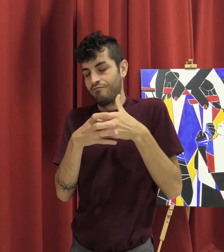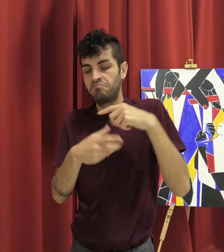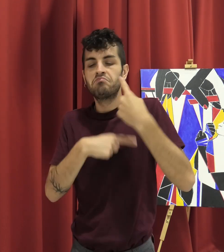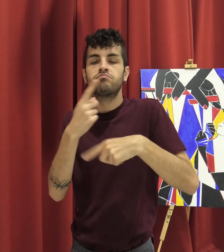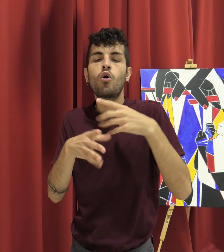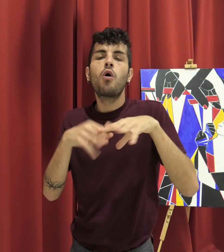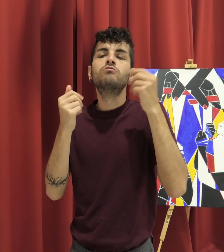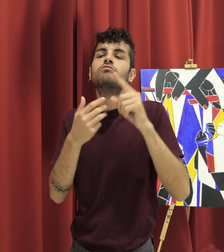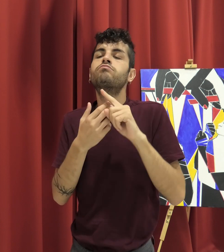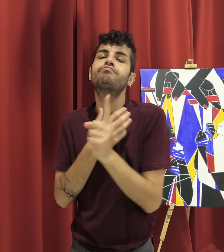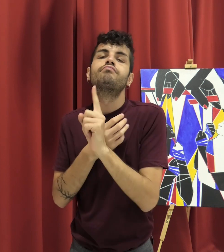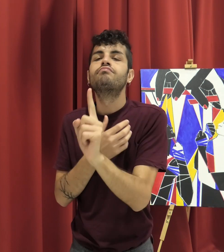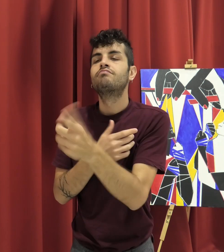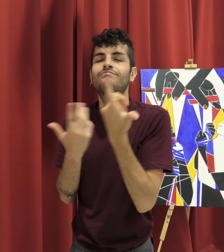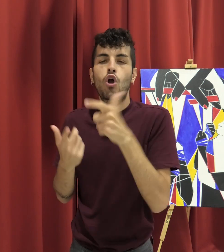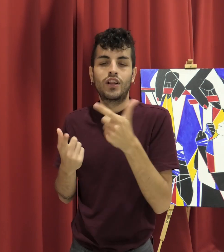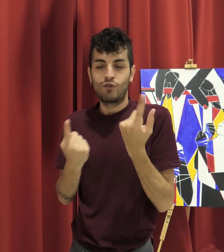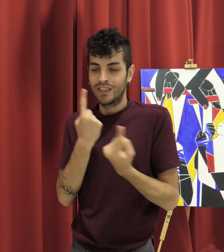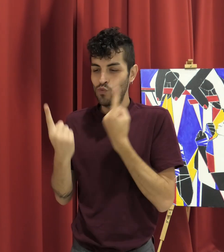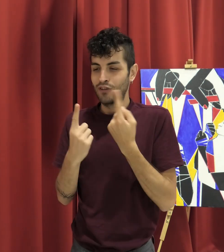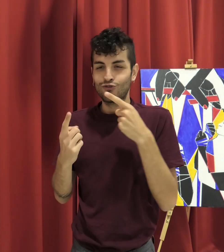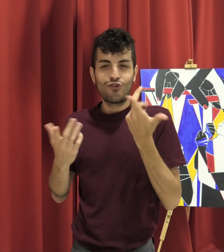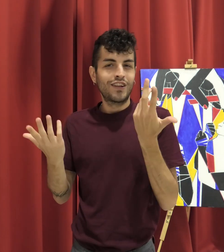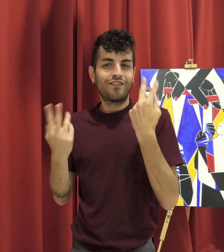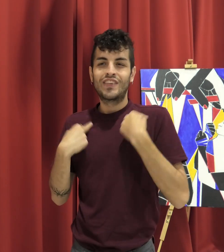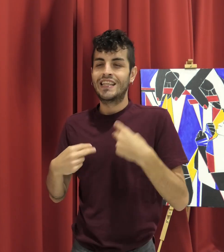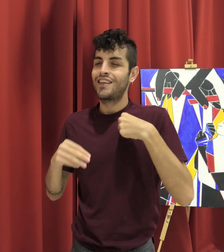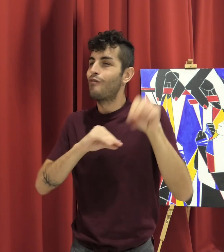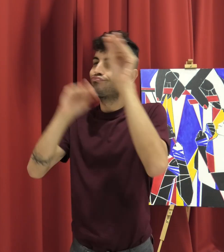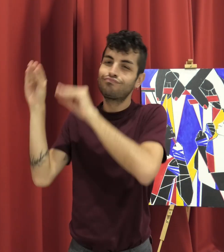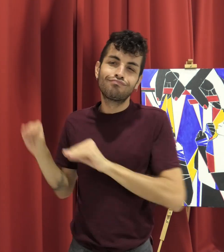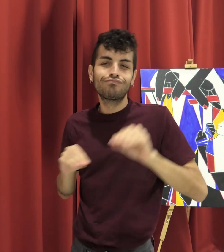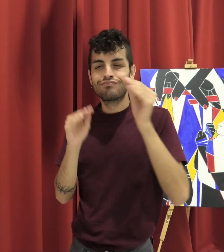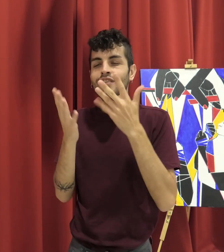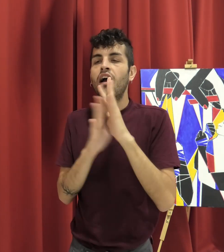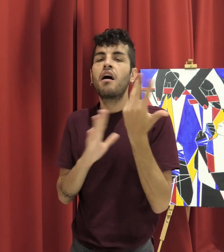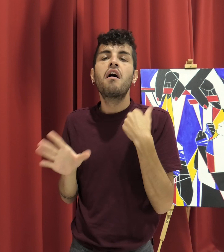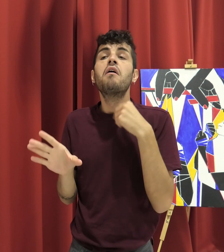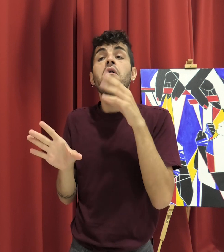and then I started performing alone as I started moving around a lot for various reasons.